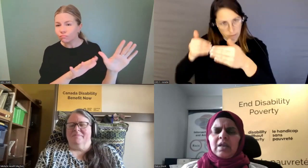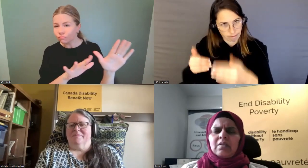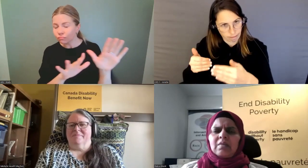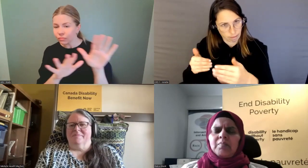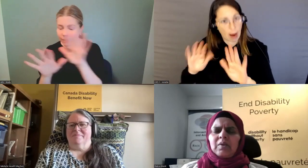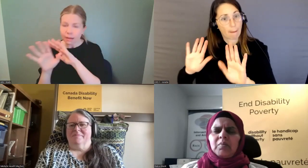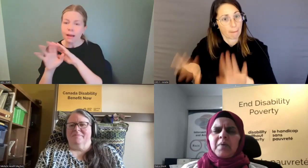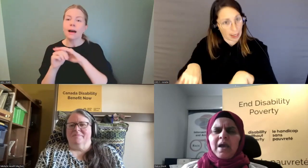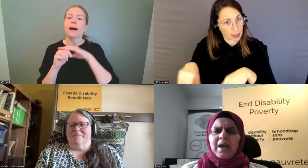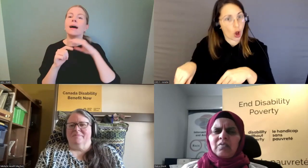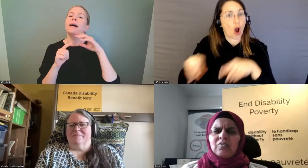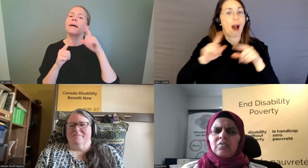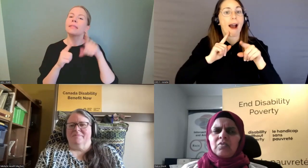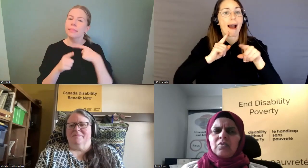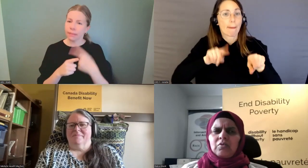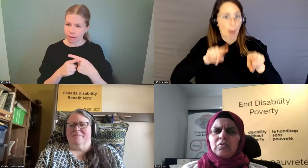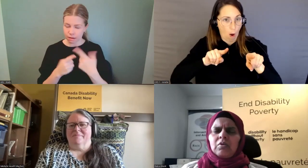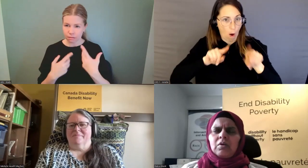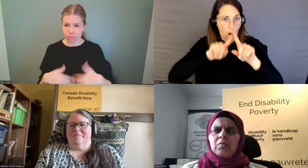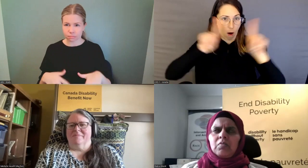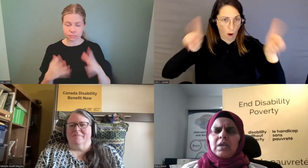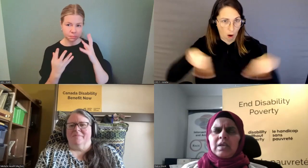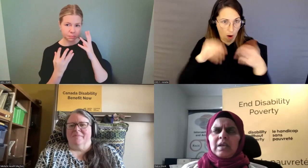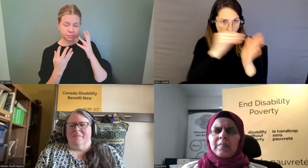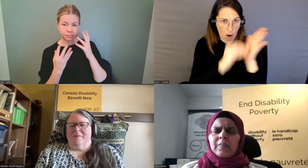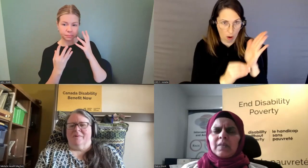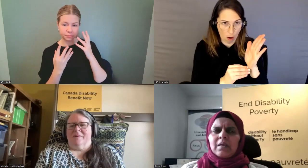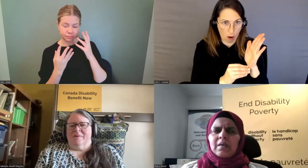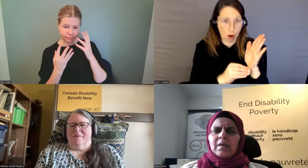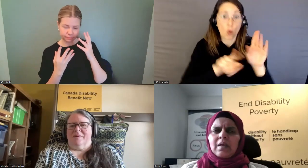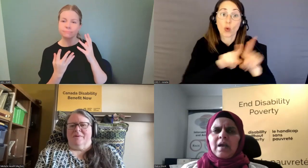THE BILL PASSED THIRD READING.